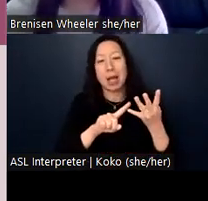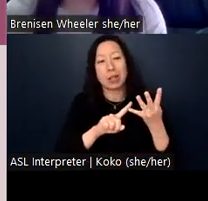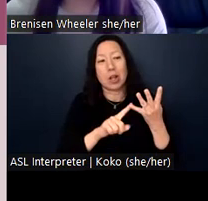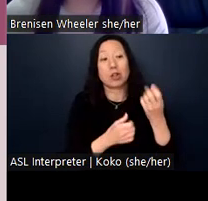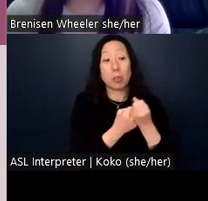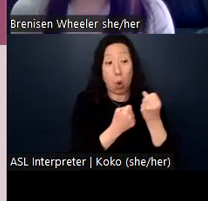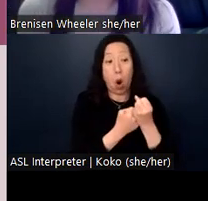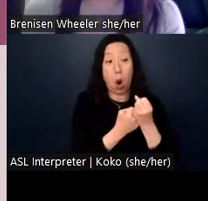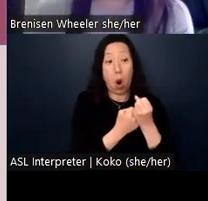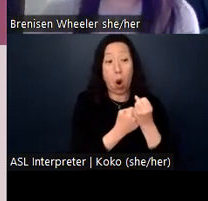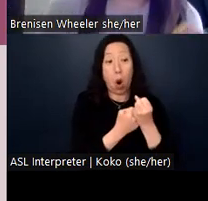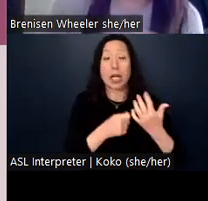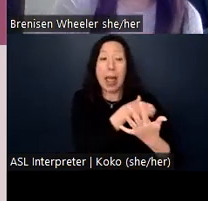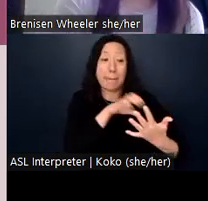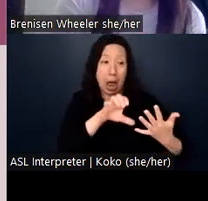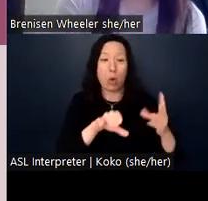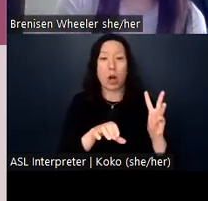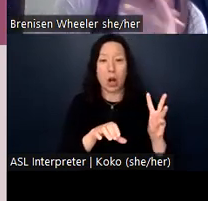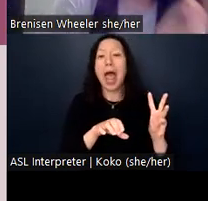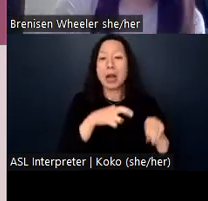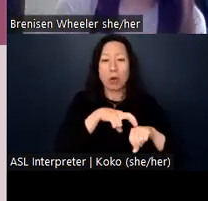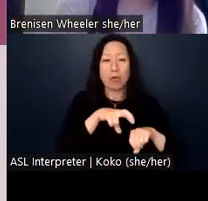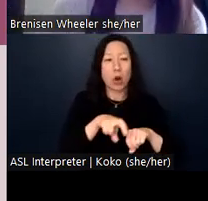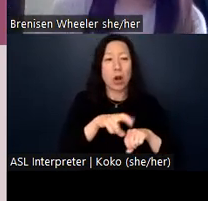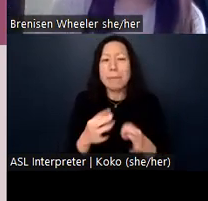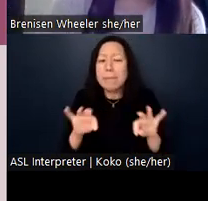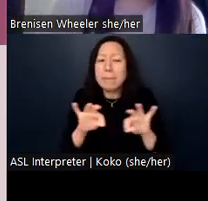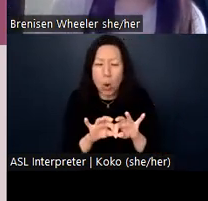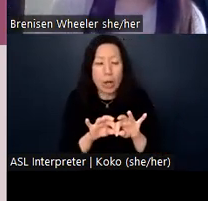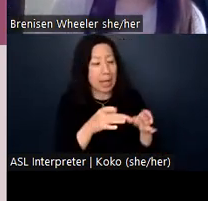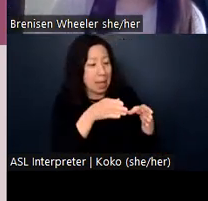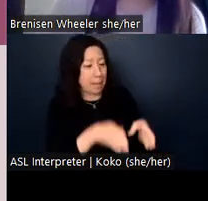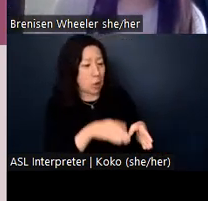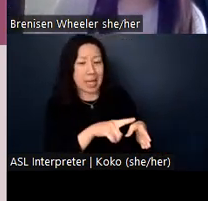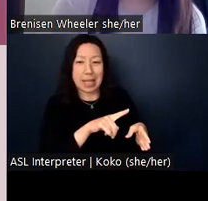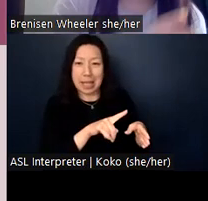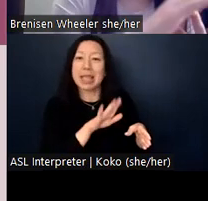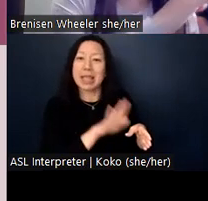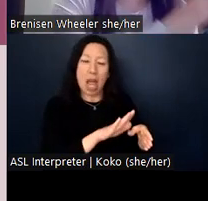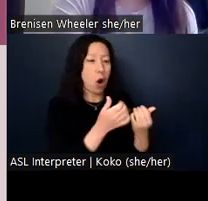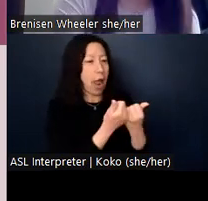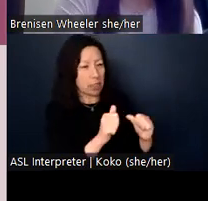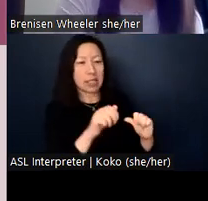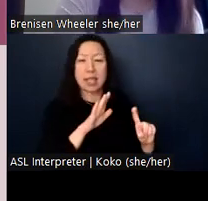technique is to center the survivors agency and everything. 13:18:13 So this means respecting how much they decide to share with you.